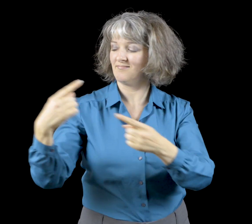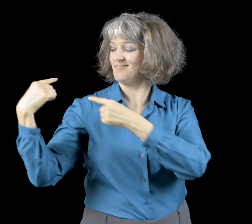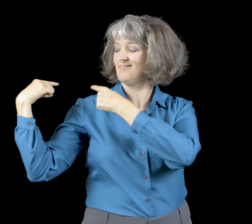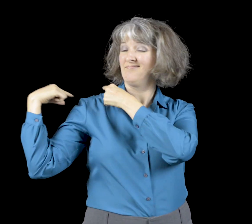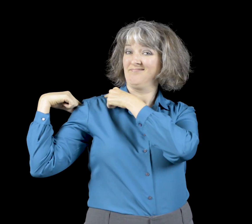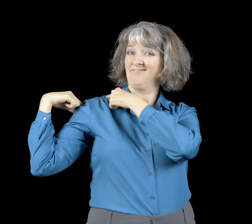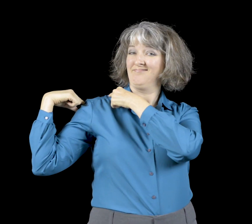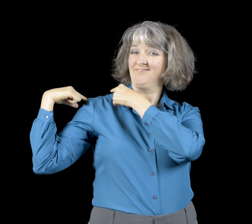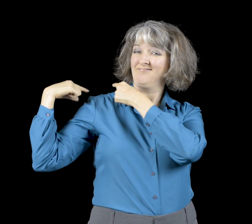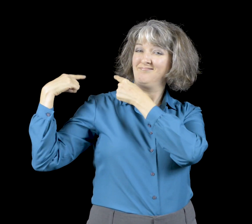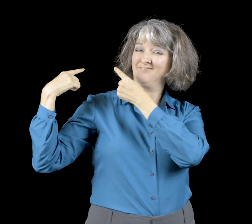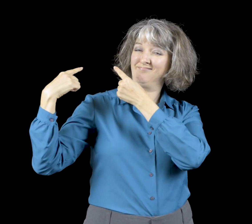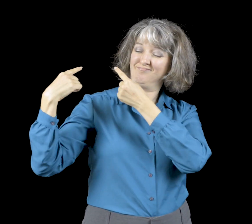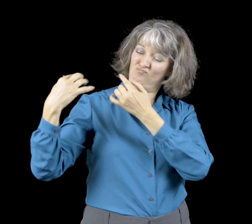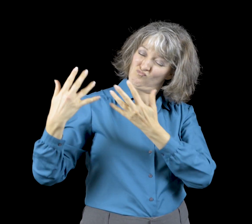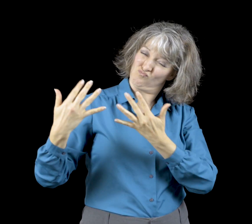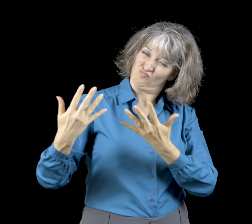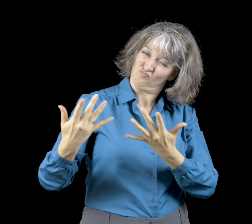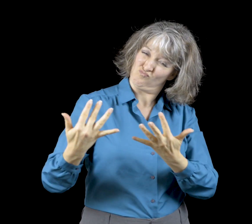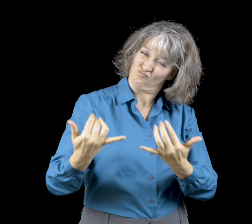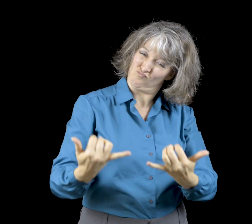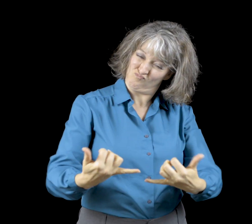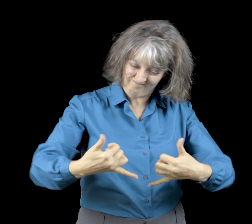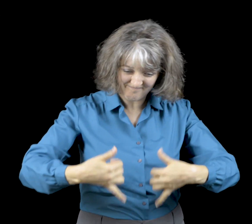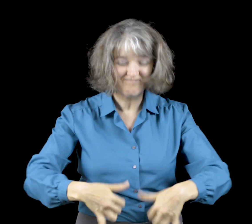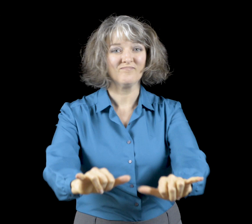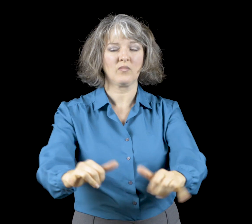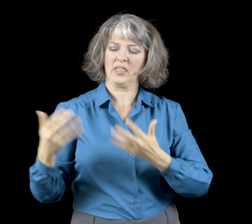All along and still ongoing.